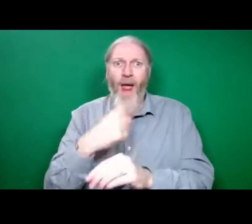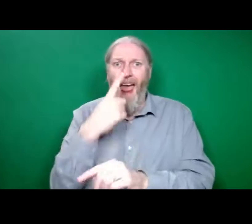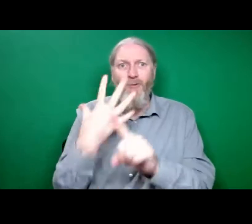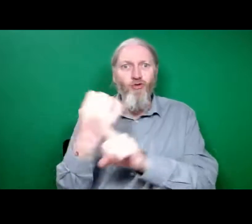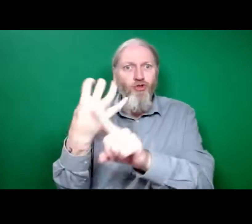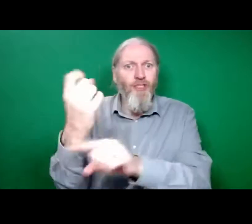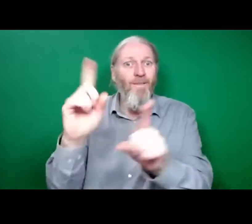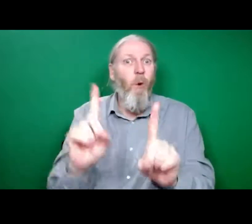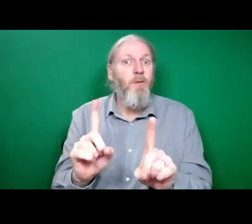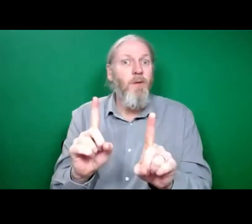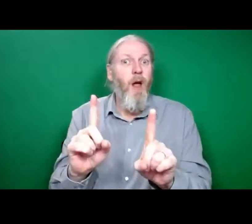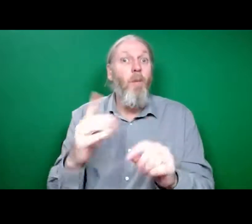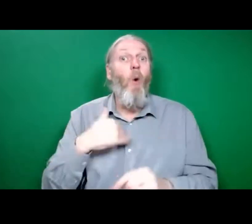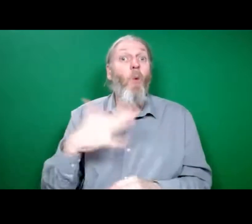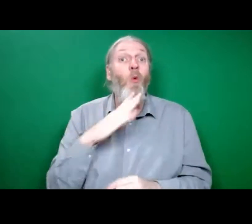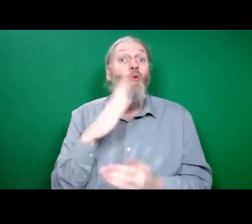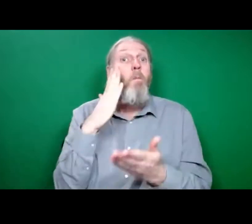University of Kent called the docking station.